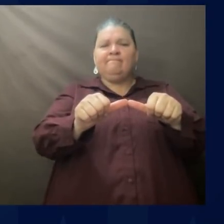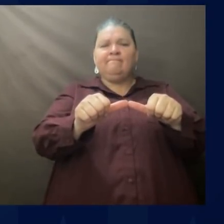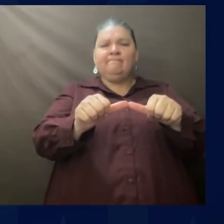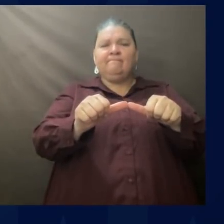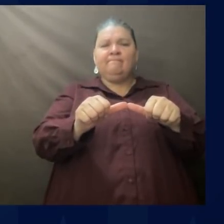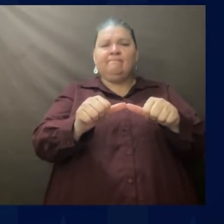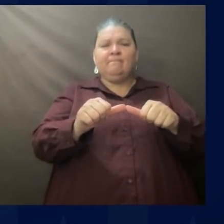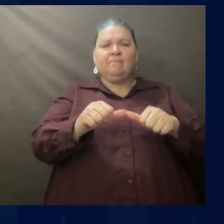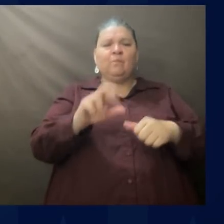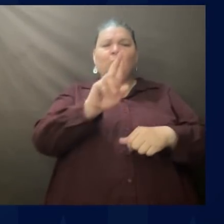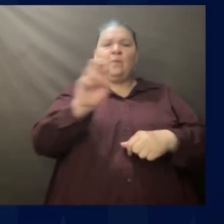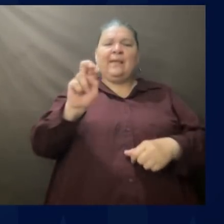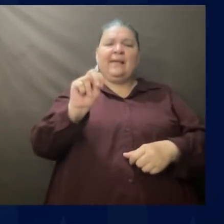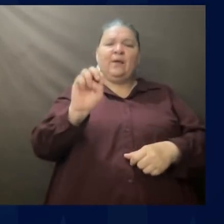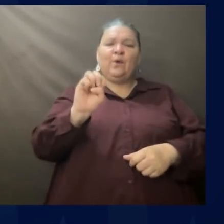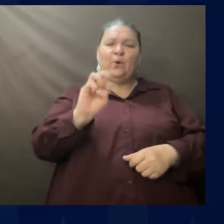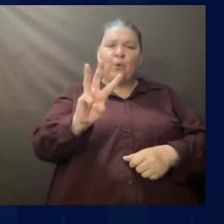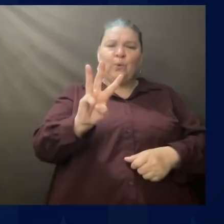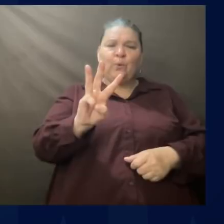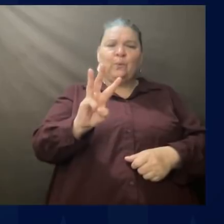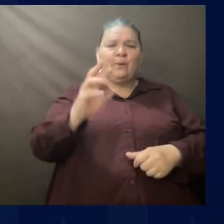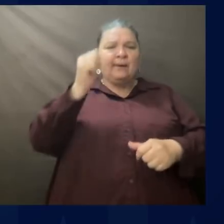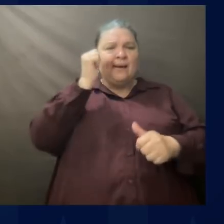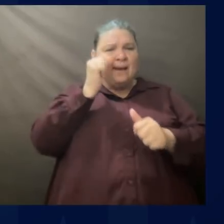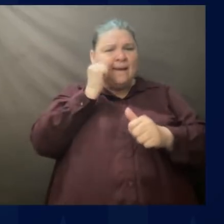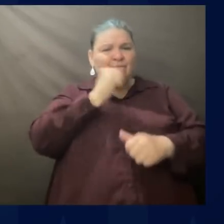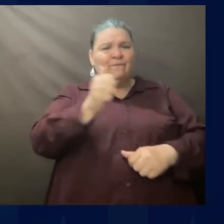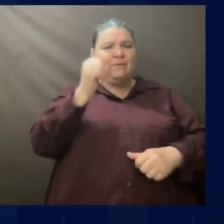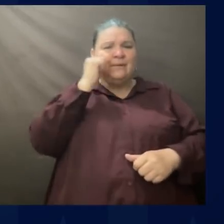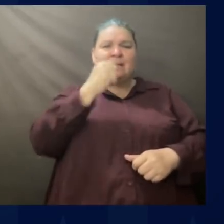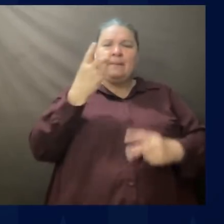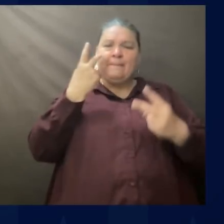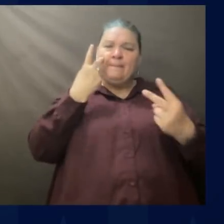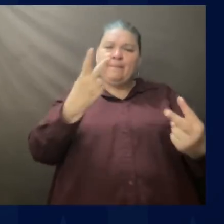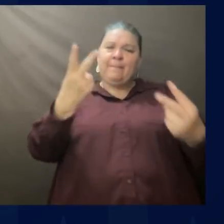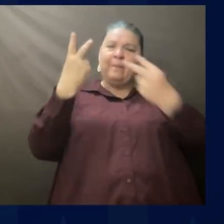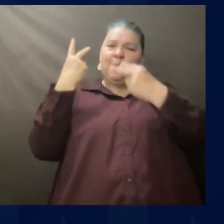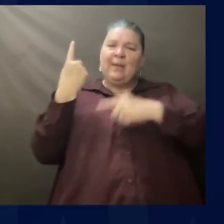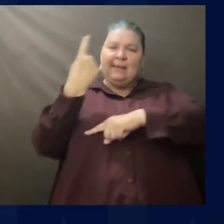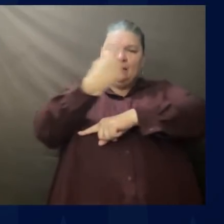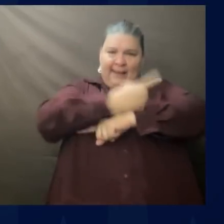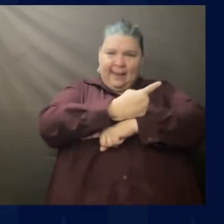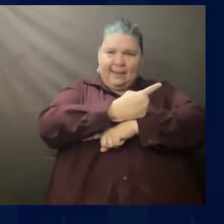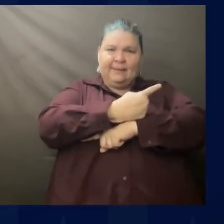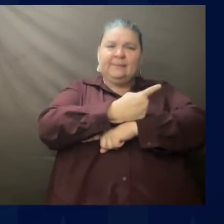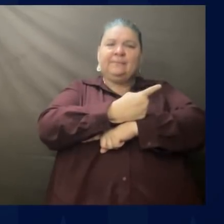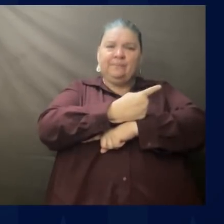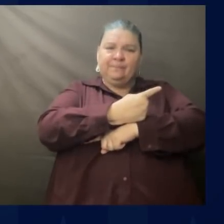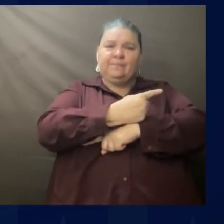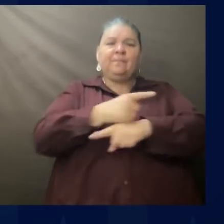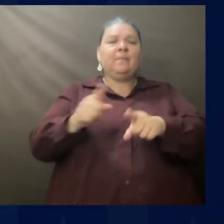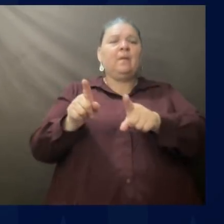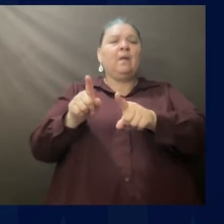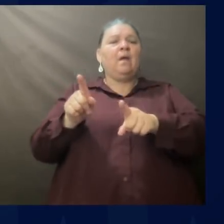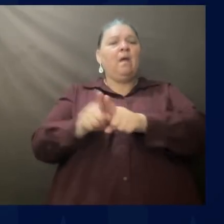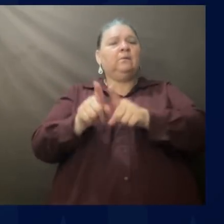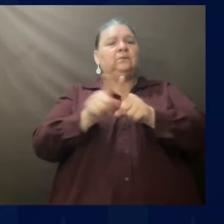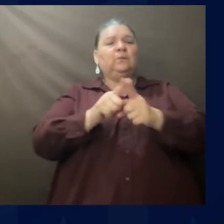And as we do, we also renew our faith in our democracy and the values of self-government